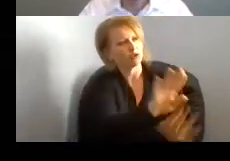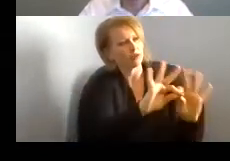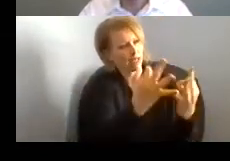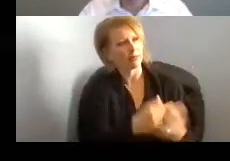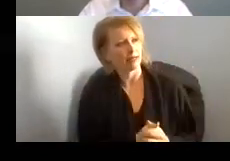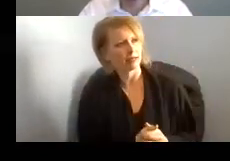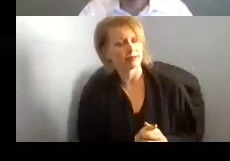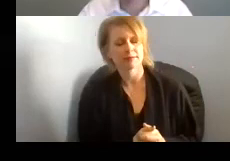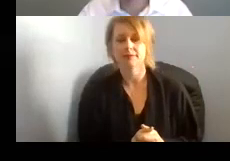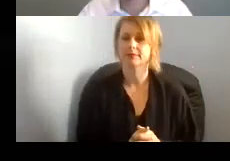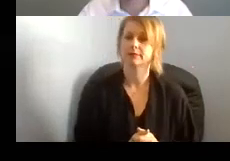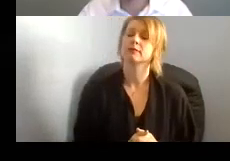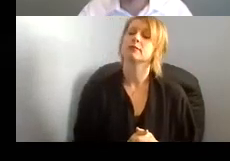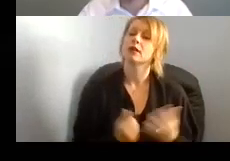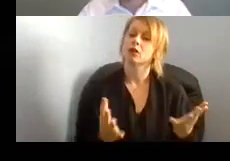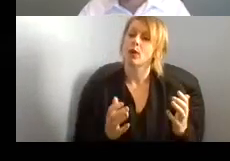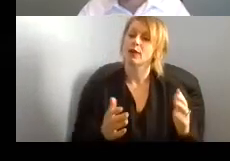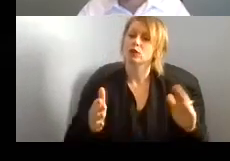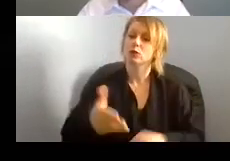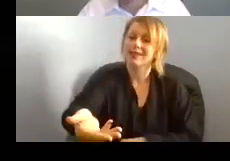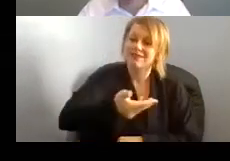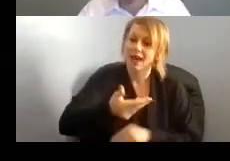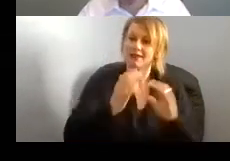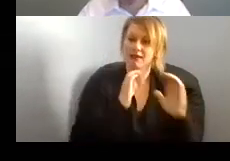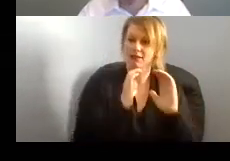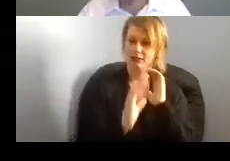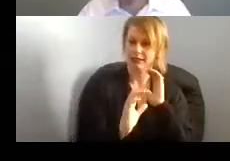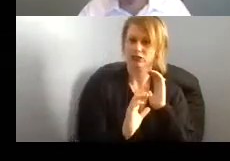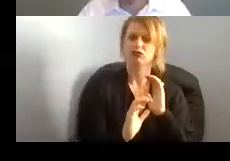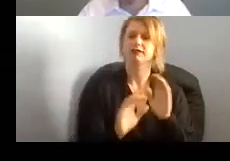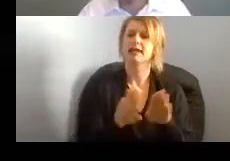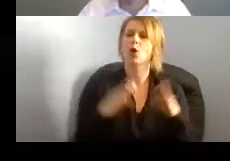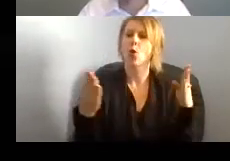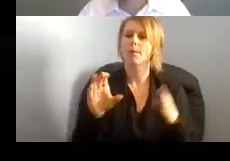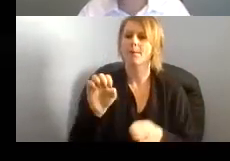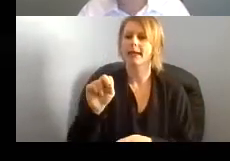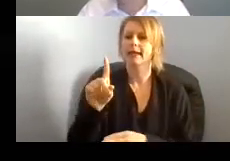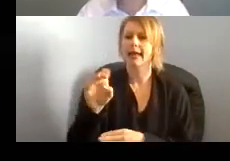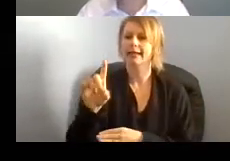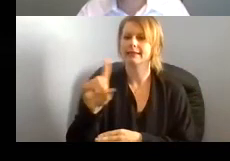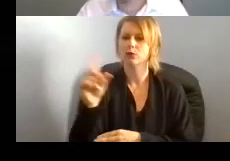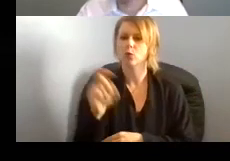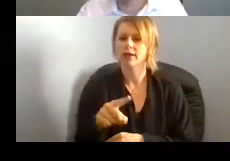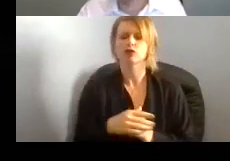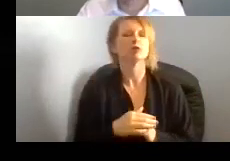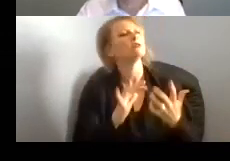You want to invite conversation. So use simple, direct, open-ended questions, such as asking, how are you and your family doing?